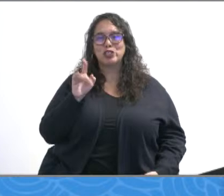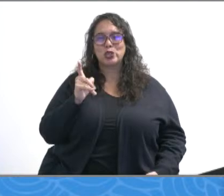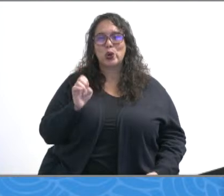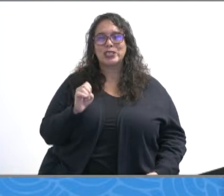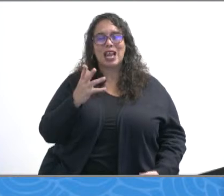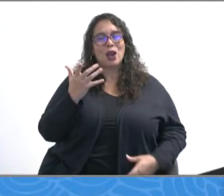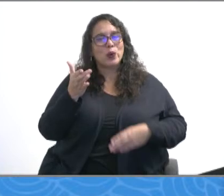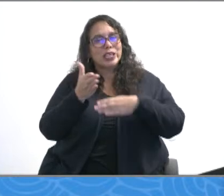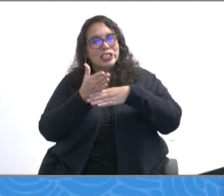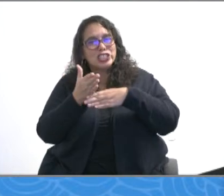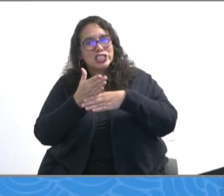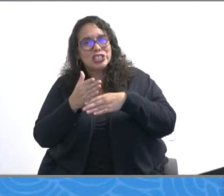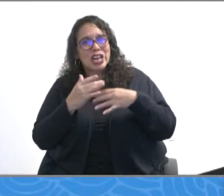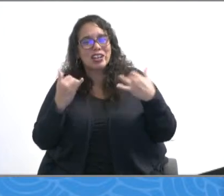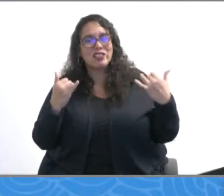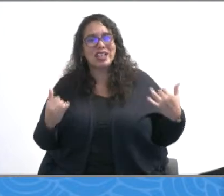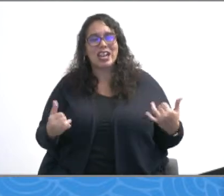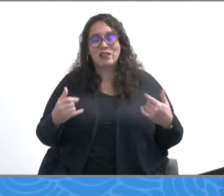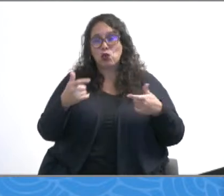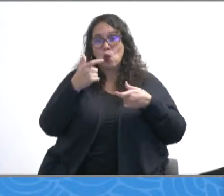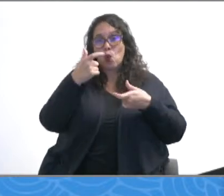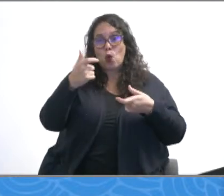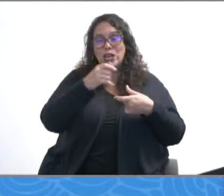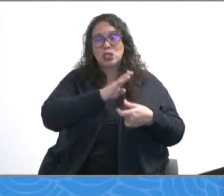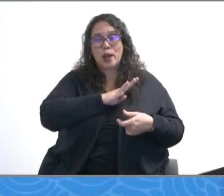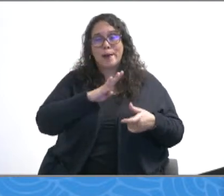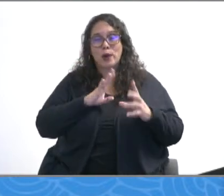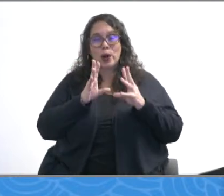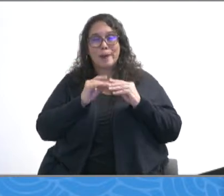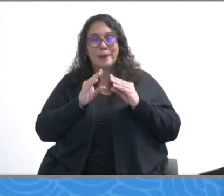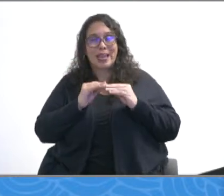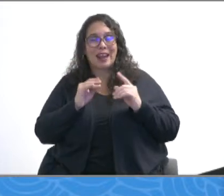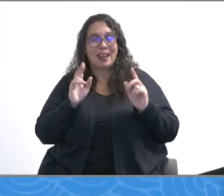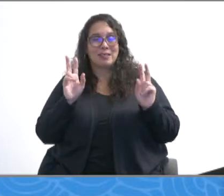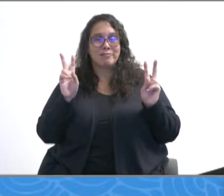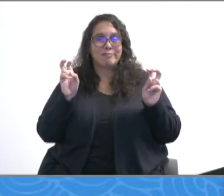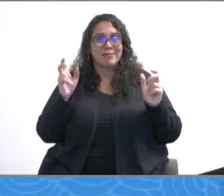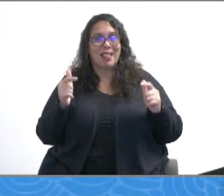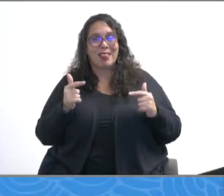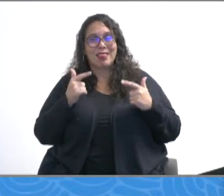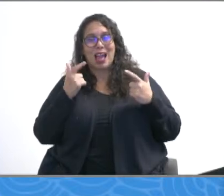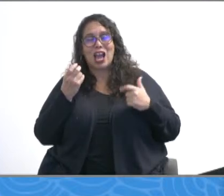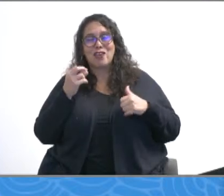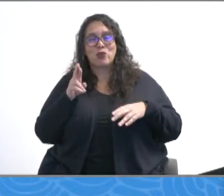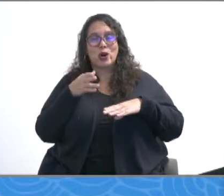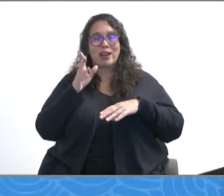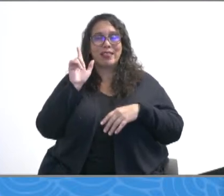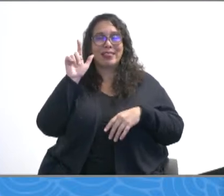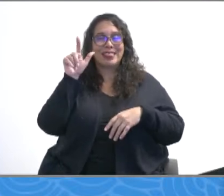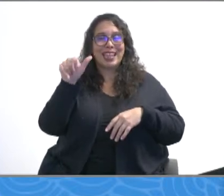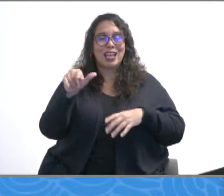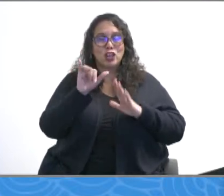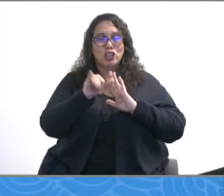If you were able to watch the board meeting either live or afterwards on our YouTube channel,